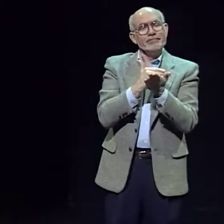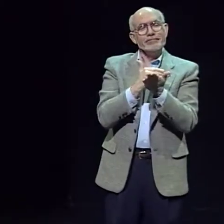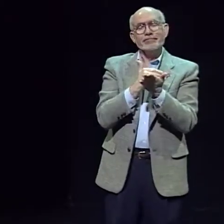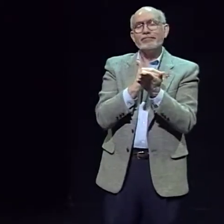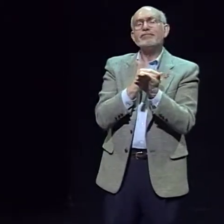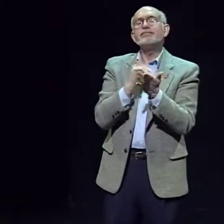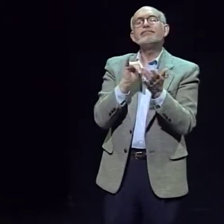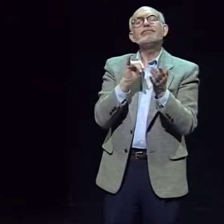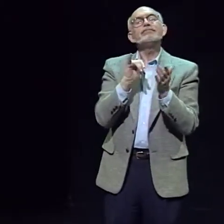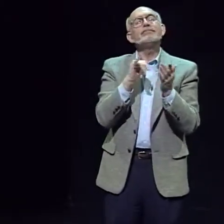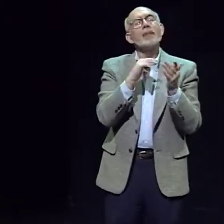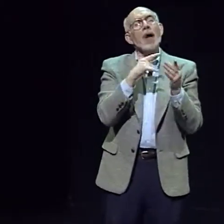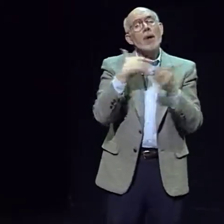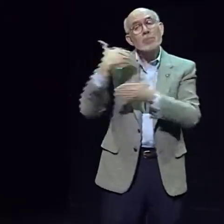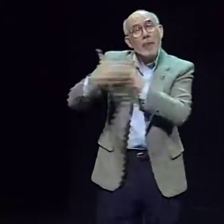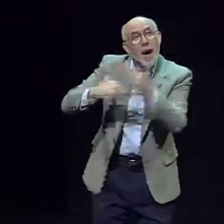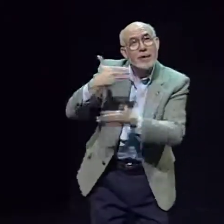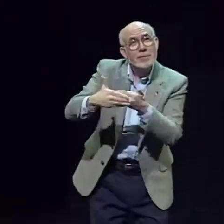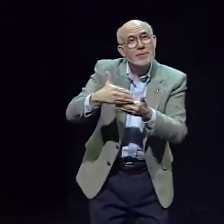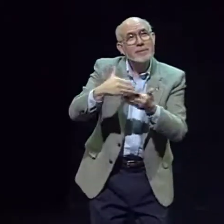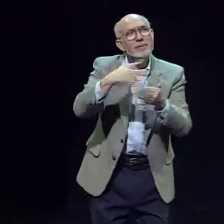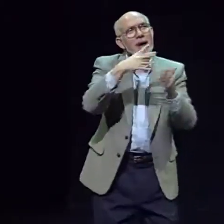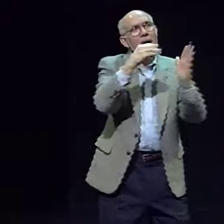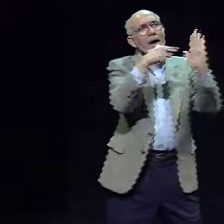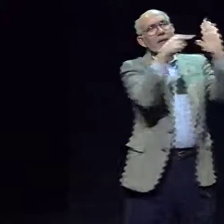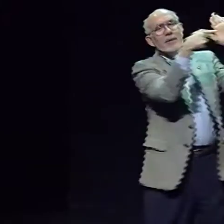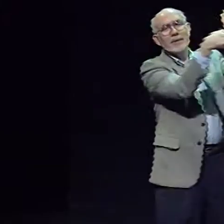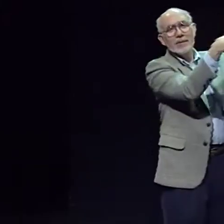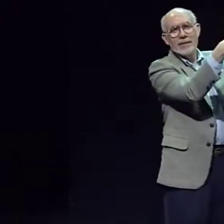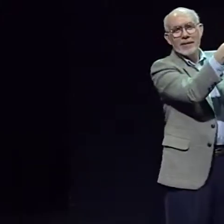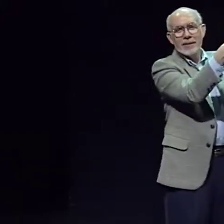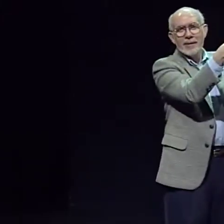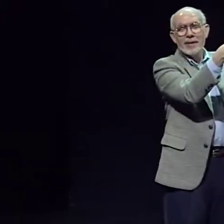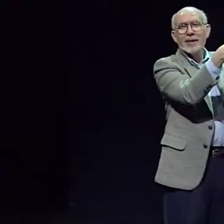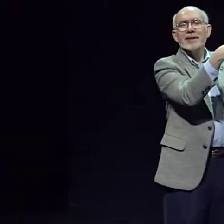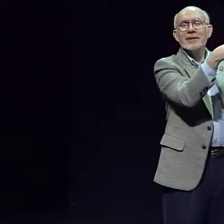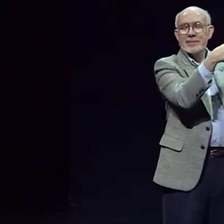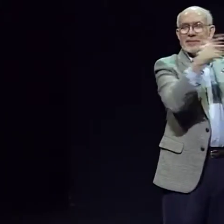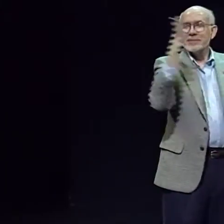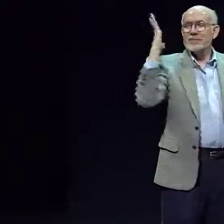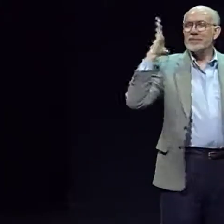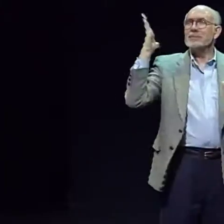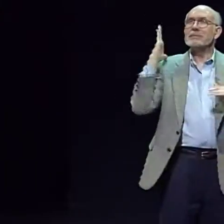I LEARNED MY LESSON SOMETIME AGO ABOUT CONSIDERING PROCESS AND PRODUCT.